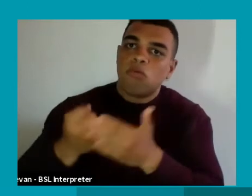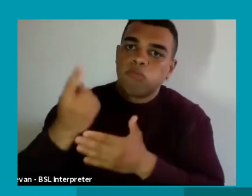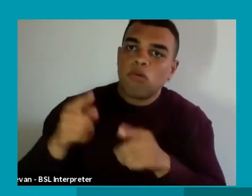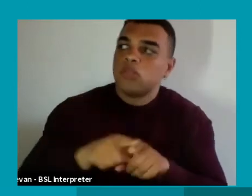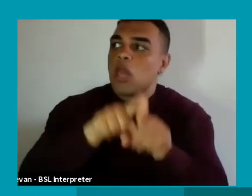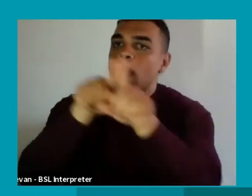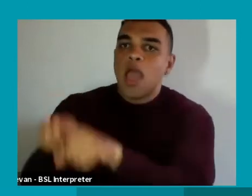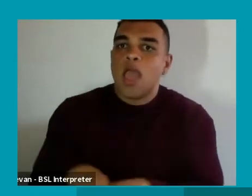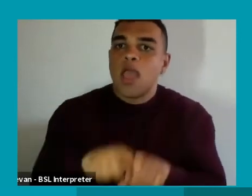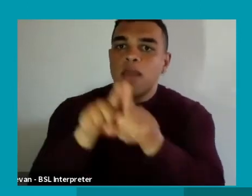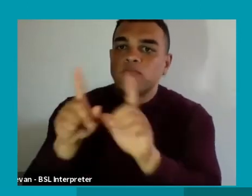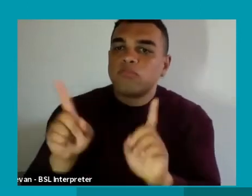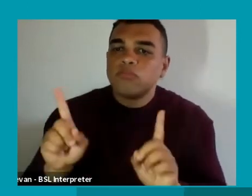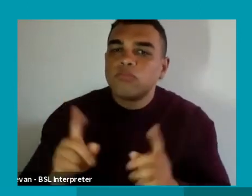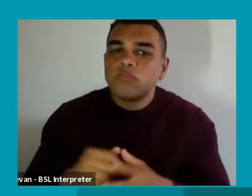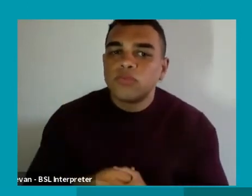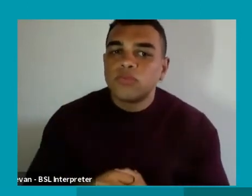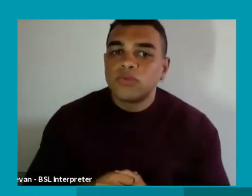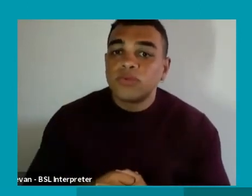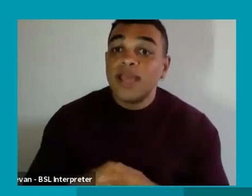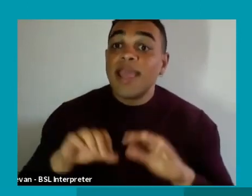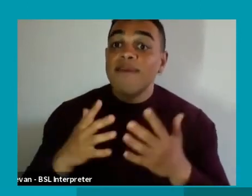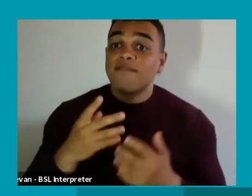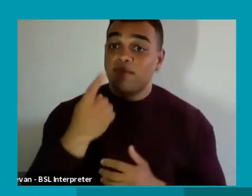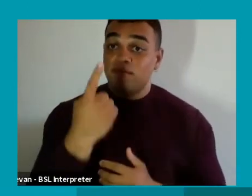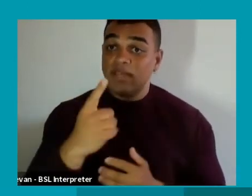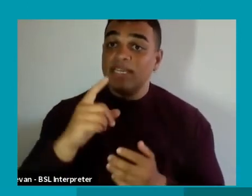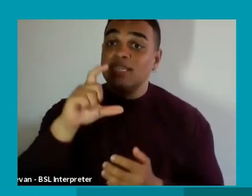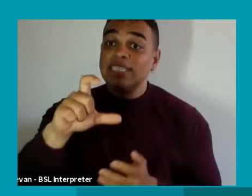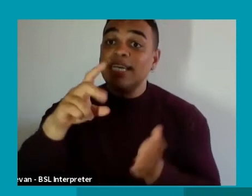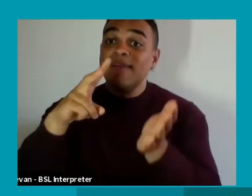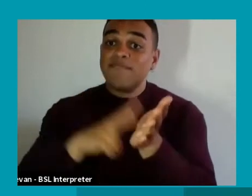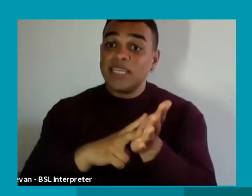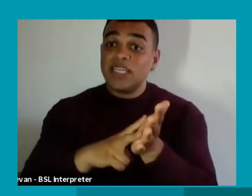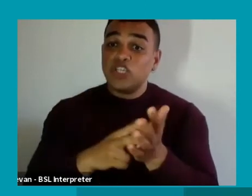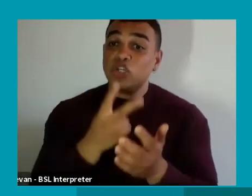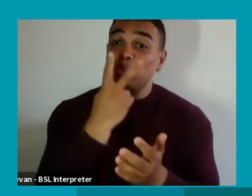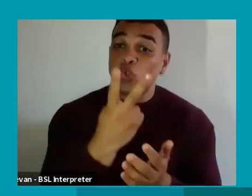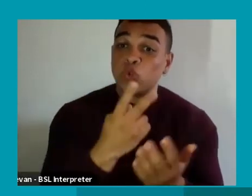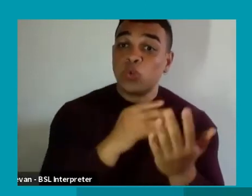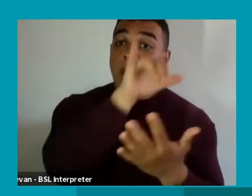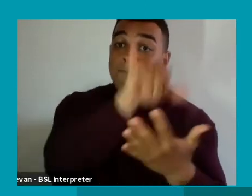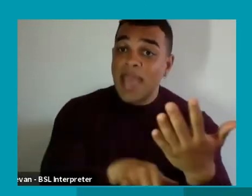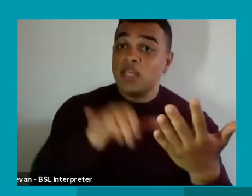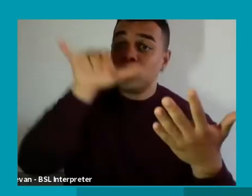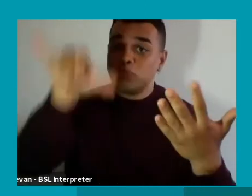If your CV is longer than two pages, and you're not deliberately keeping a long CV to cut down, and we will talk a bit about